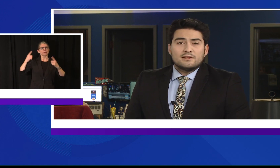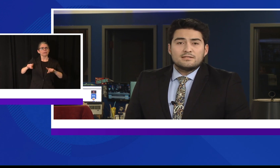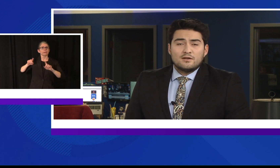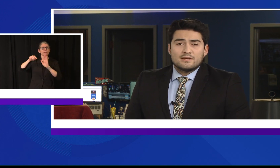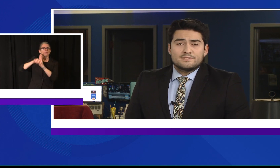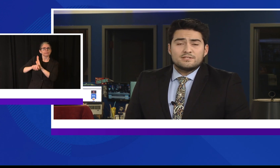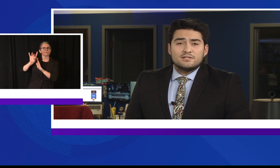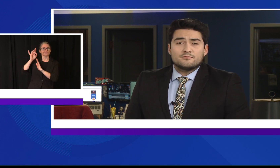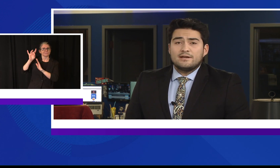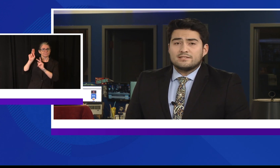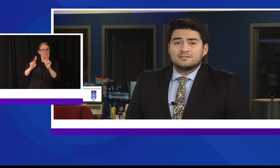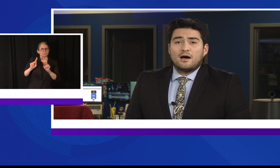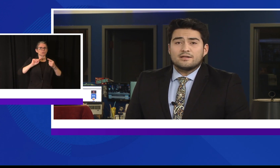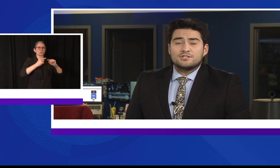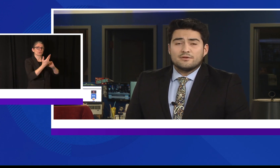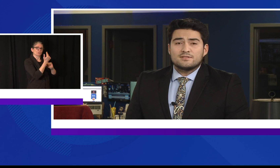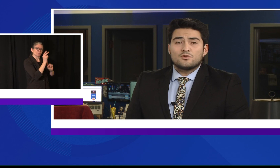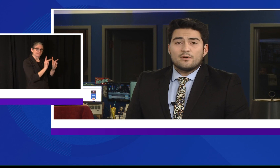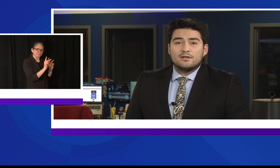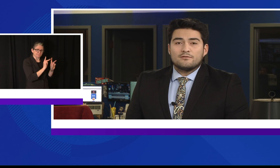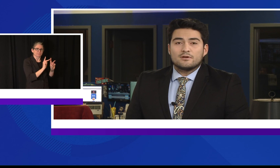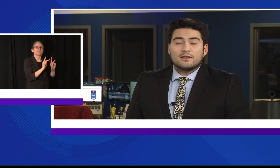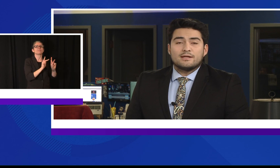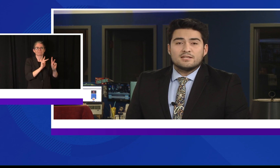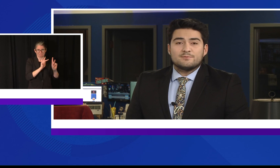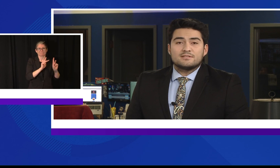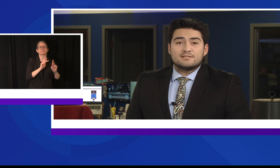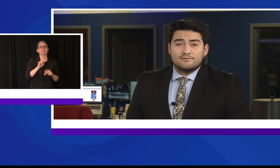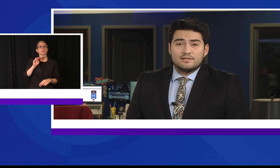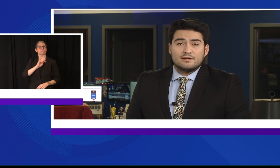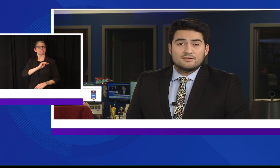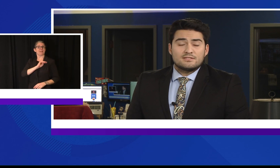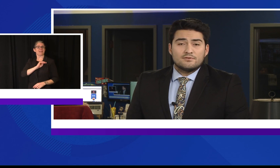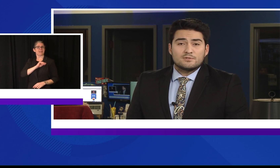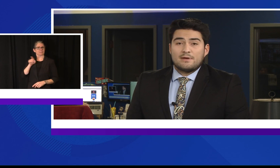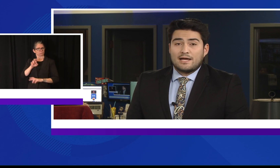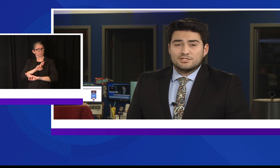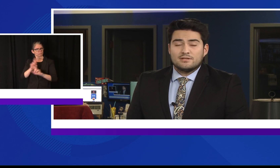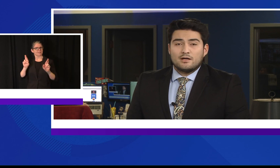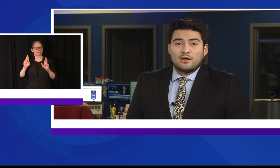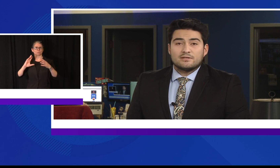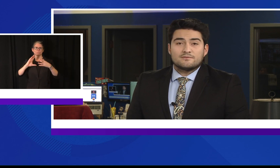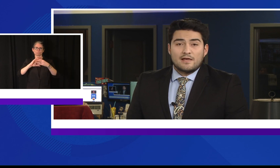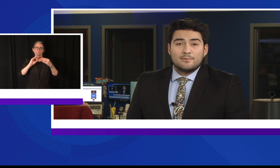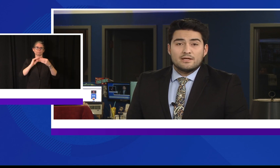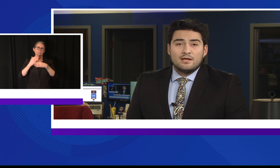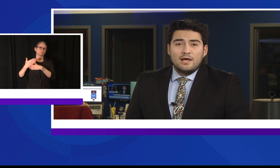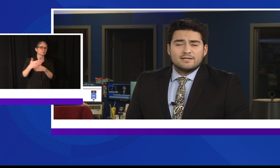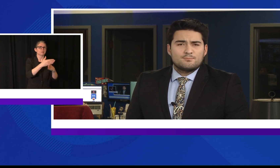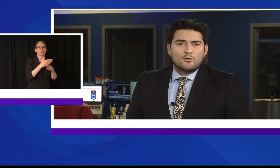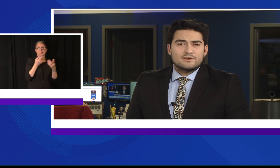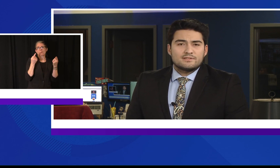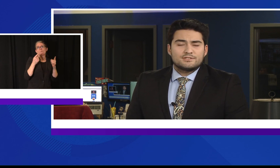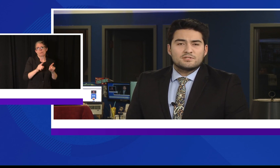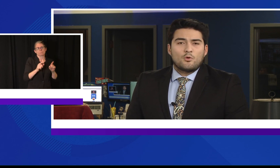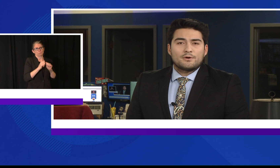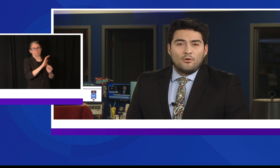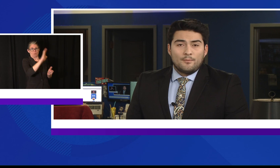Vella tells us she's ready to talk and share the story of her late husband. Steven. Now, Steven was passionate about his family and sports such as corn hole.